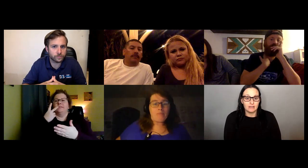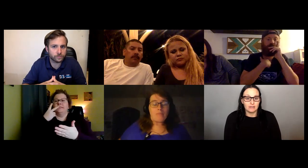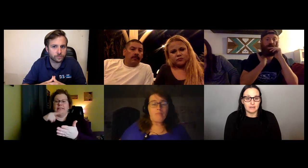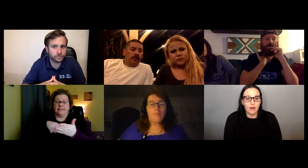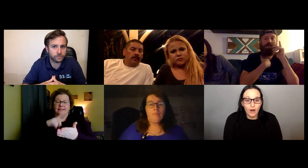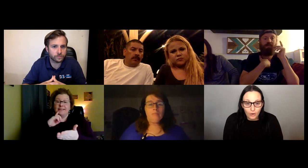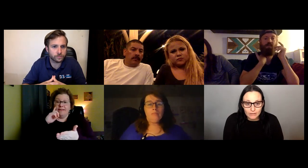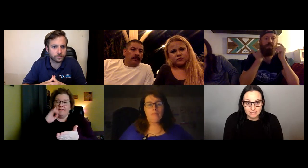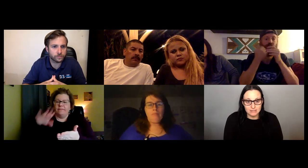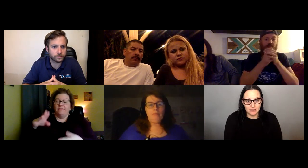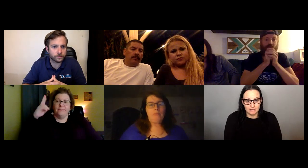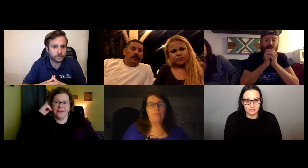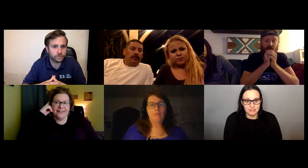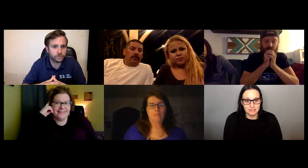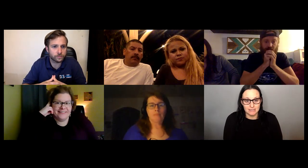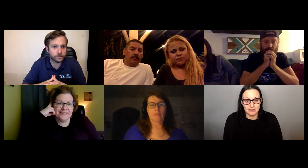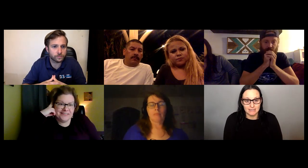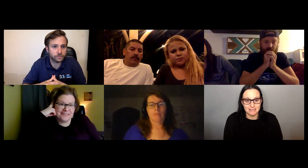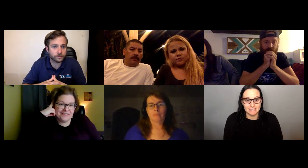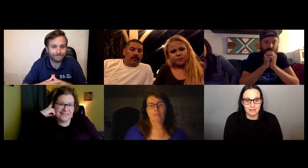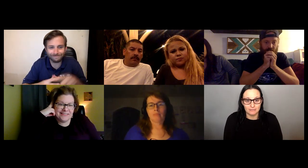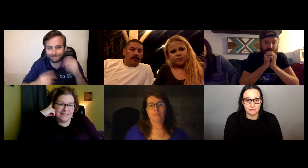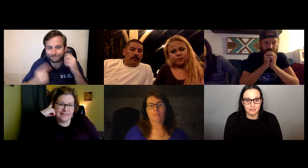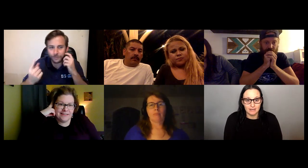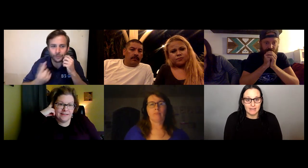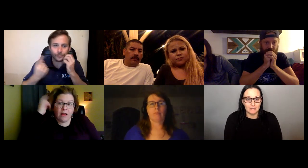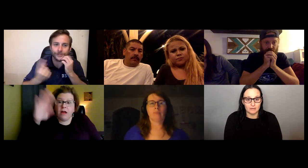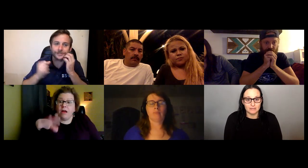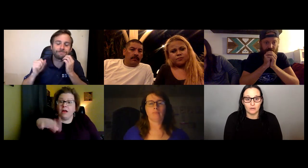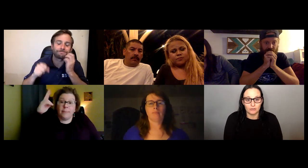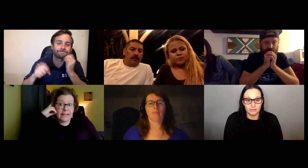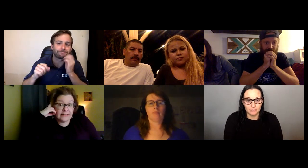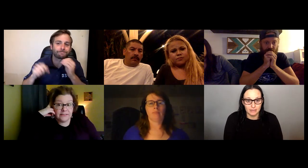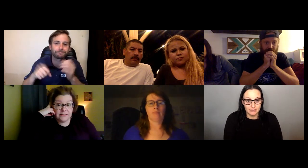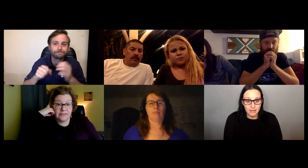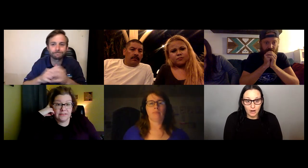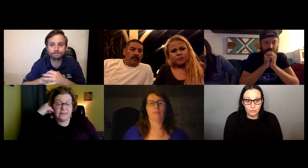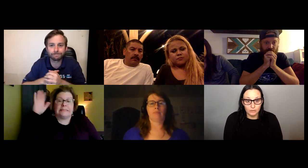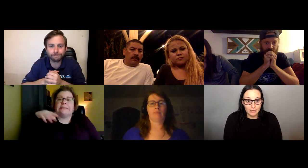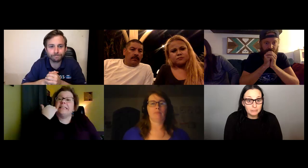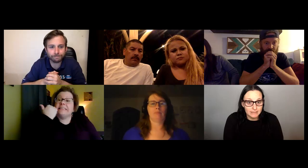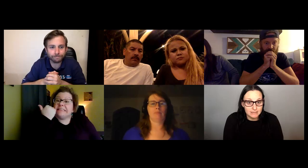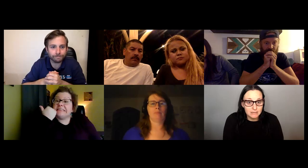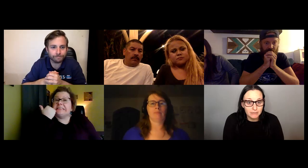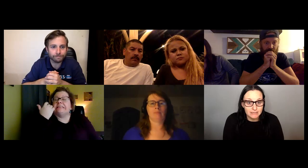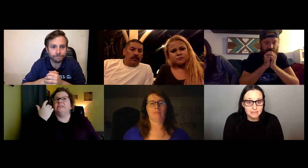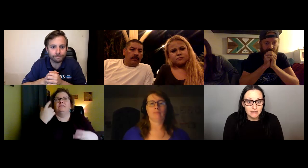they always see he's deaf and they always say cochlear implant oh